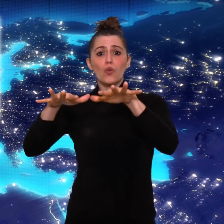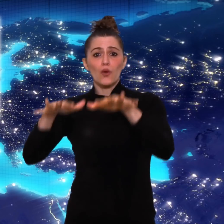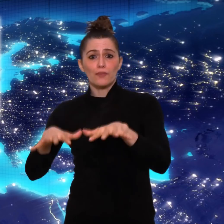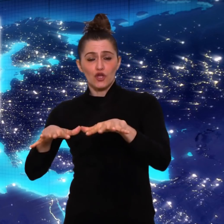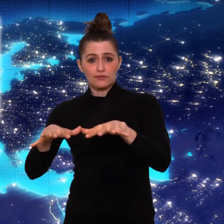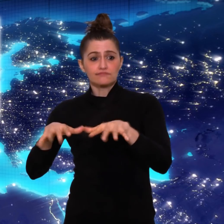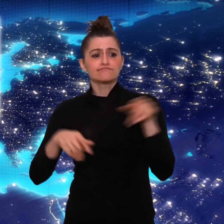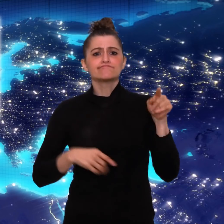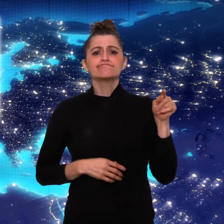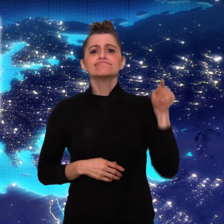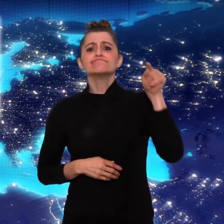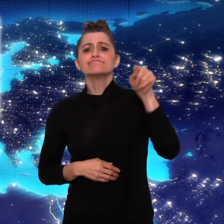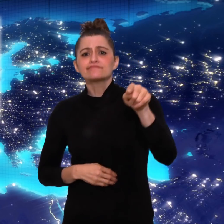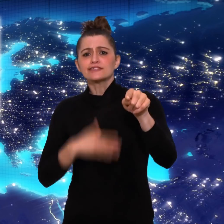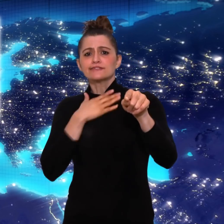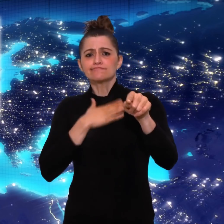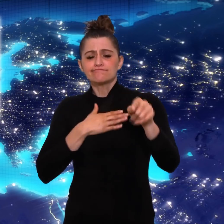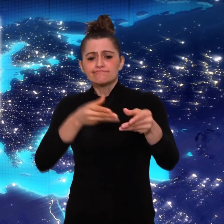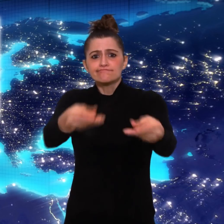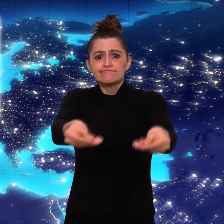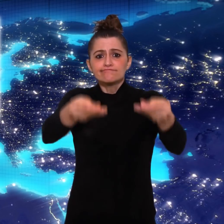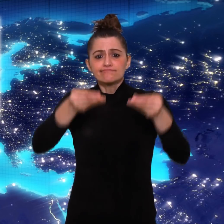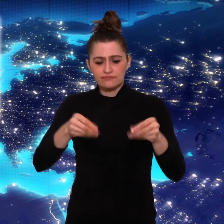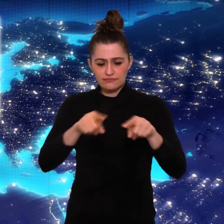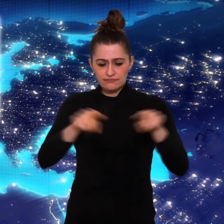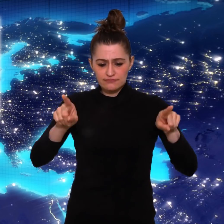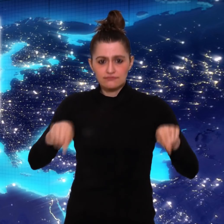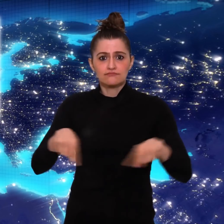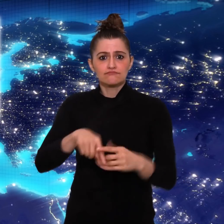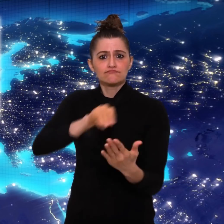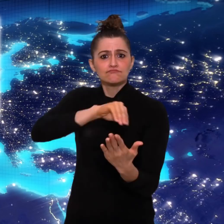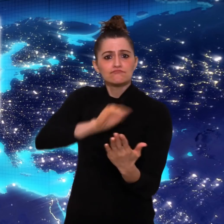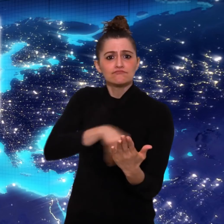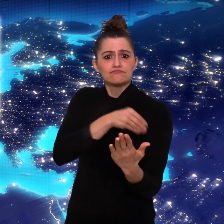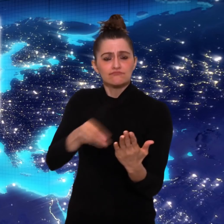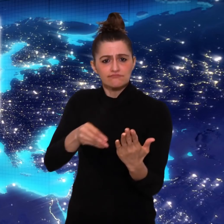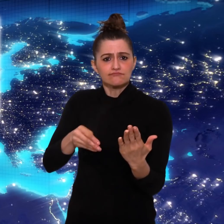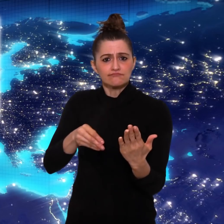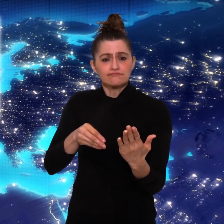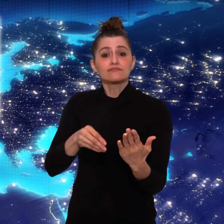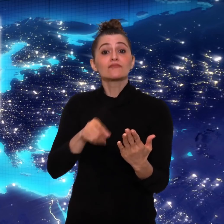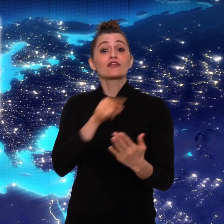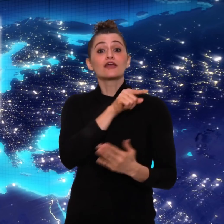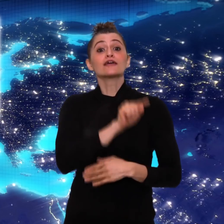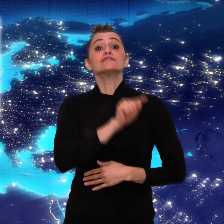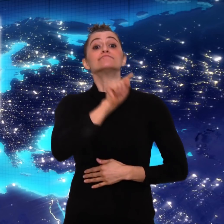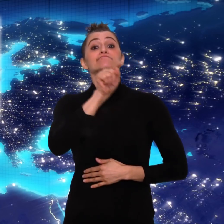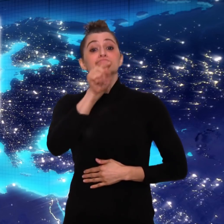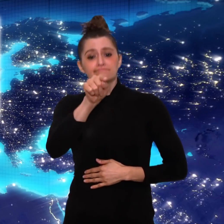outside, and never came out. Saudi